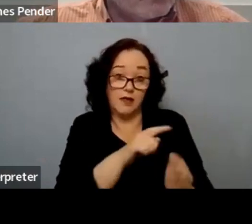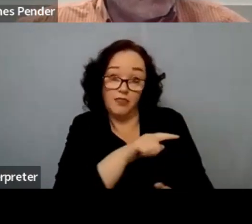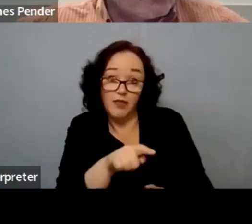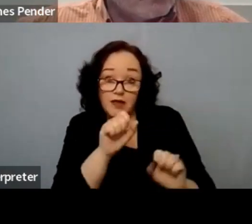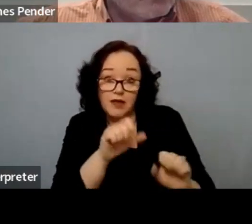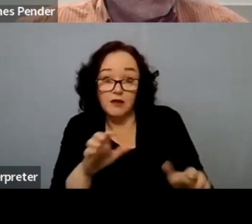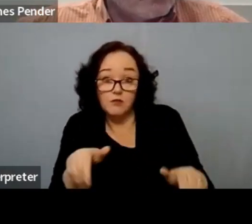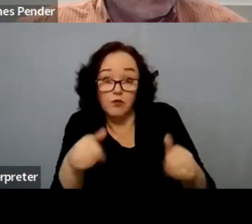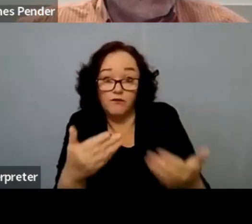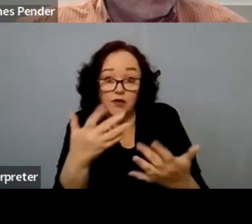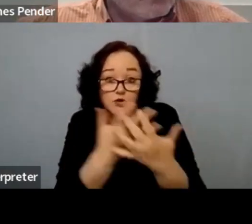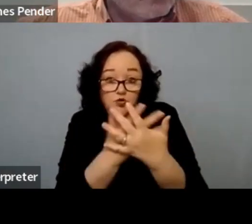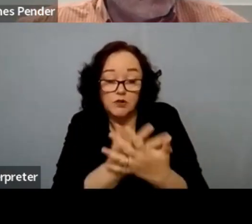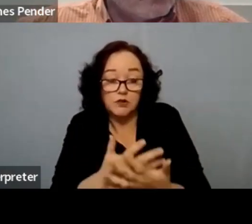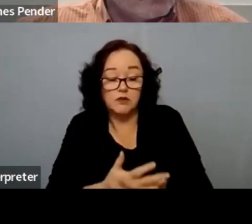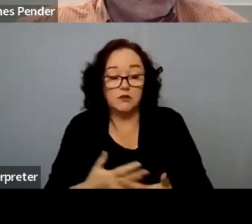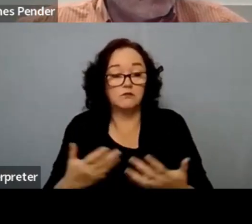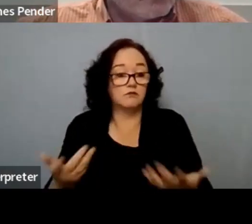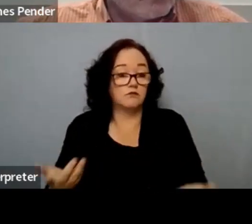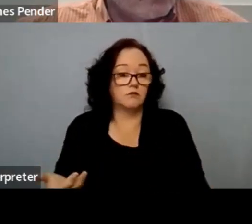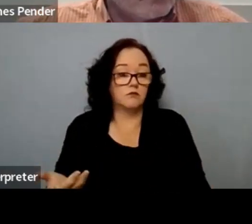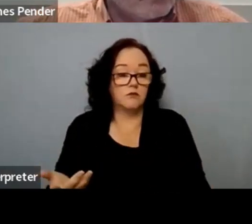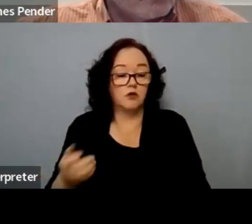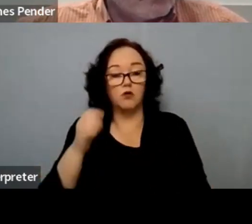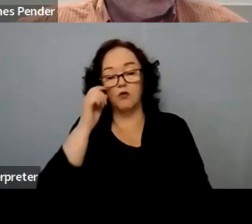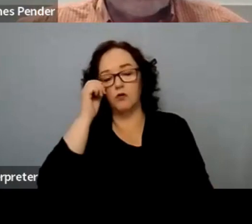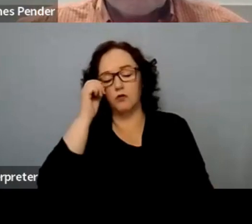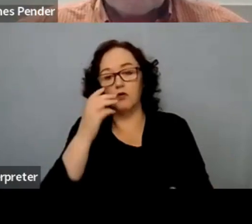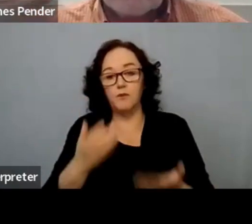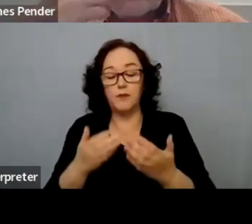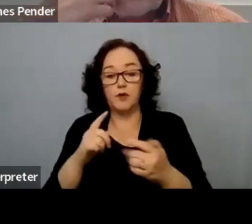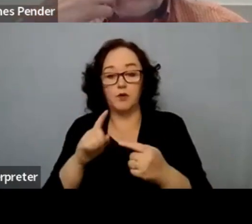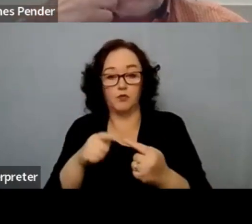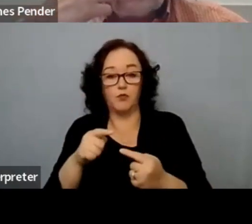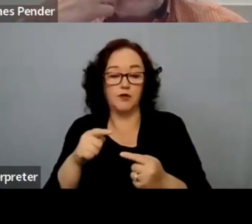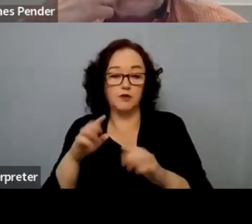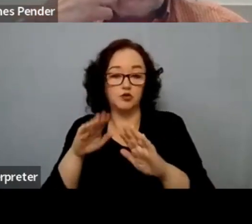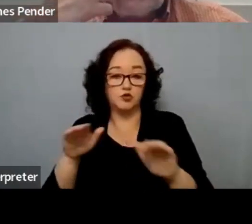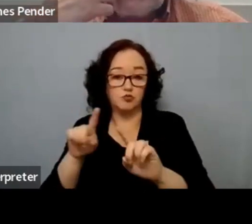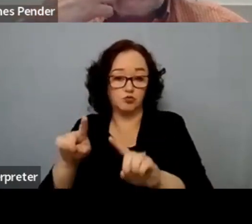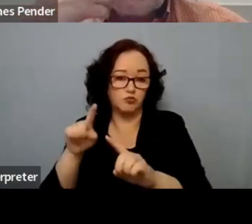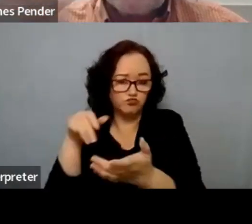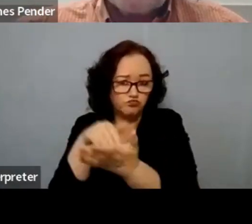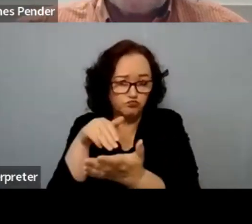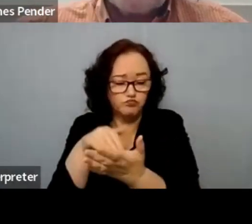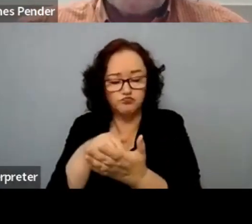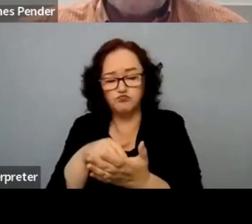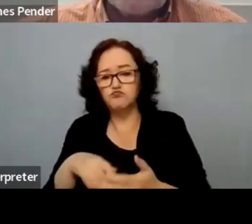asking for when kids go in for a well exam, that the physician or the nurse or physician's